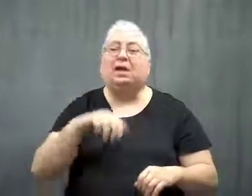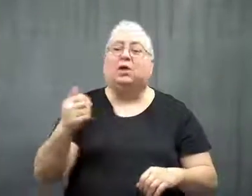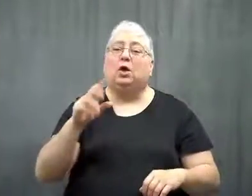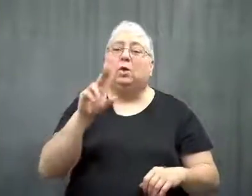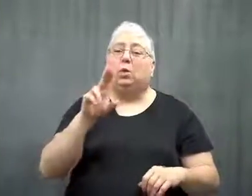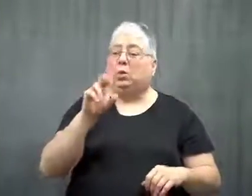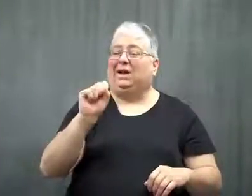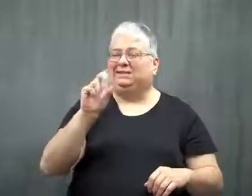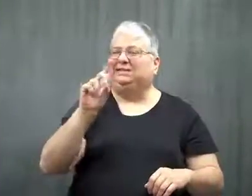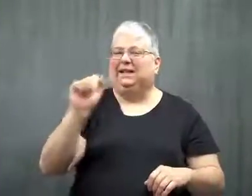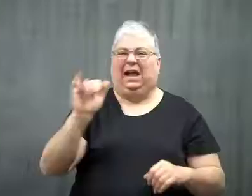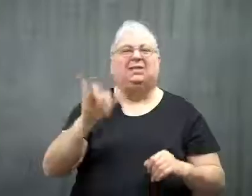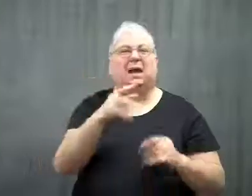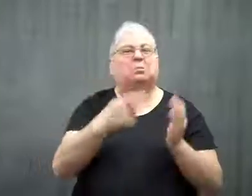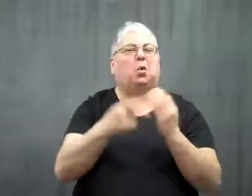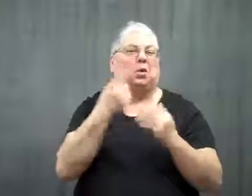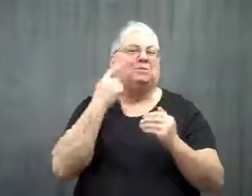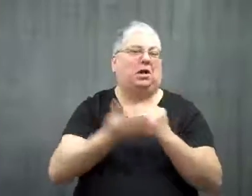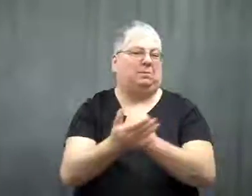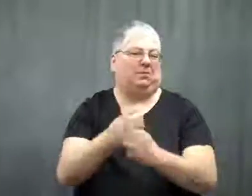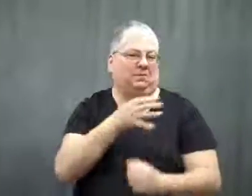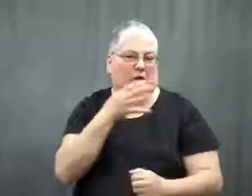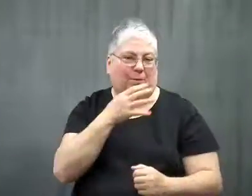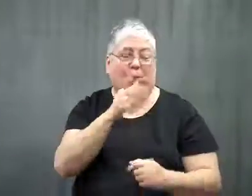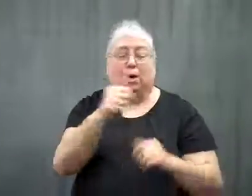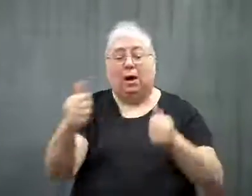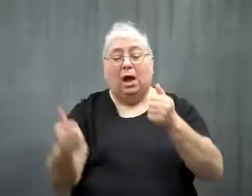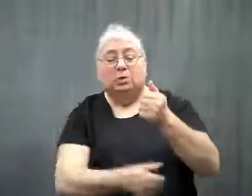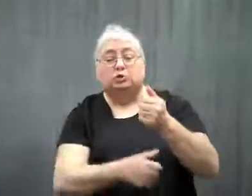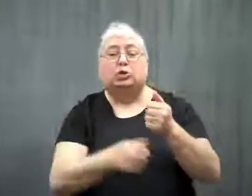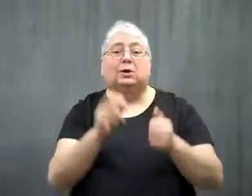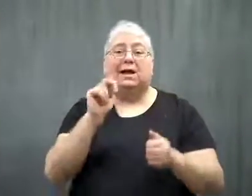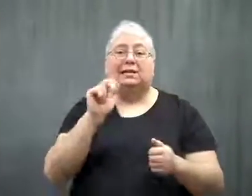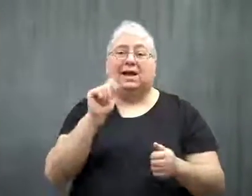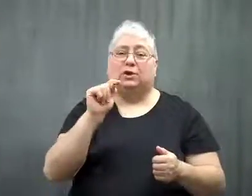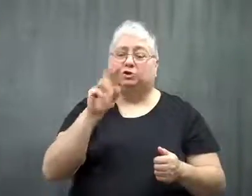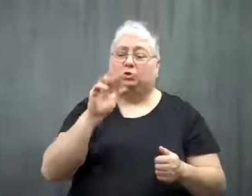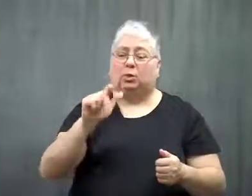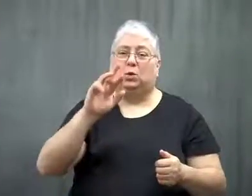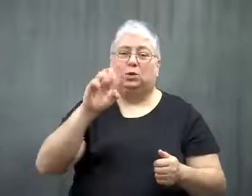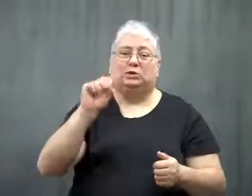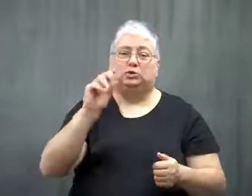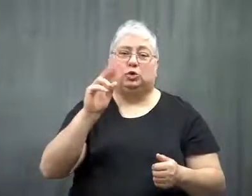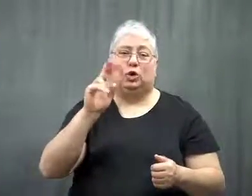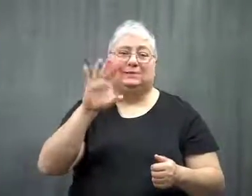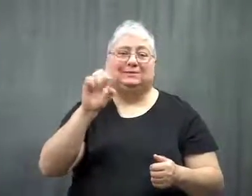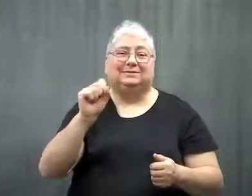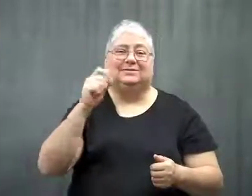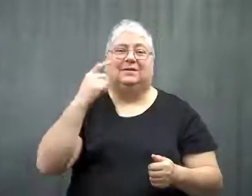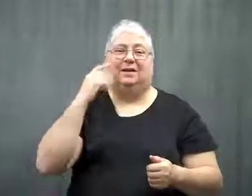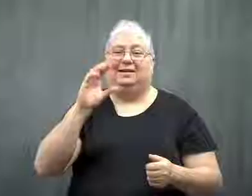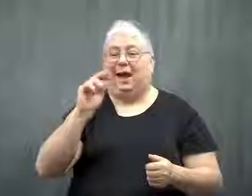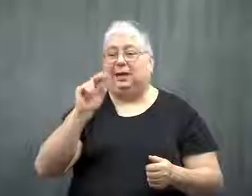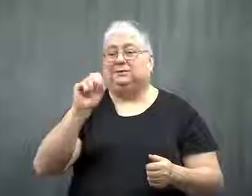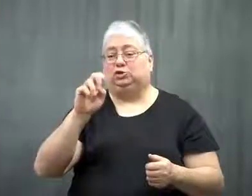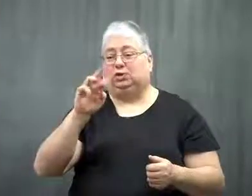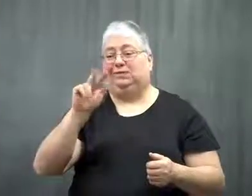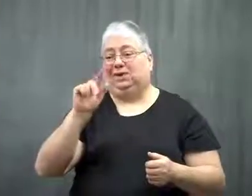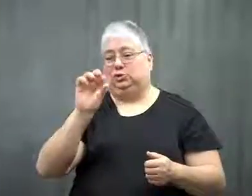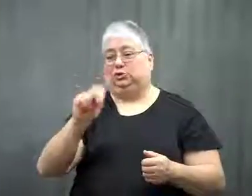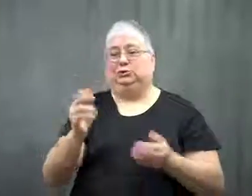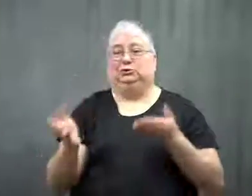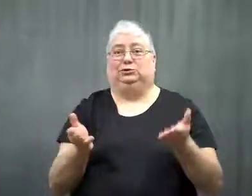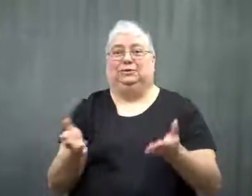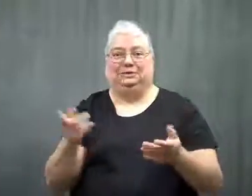The Natural Resources Conservation Services program under the USDA